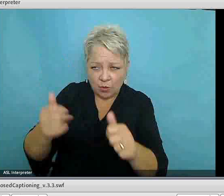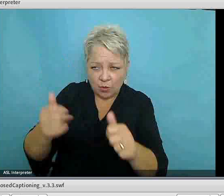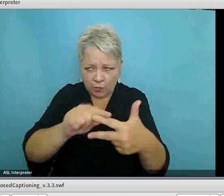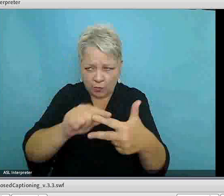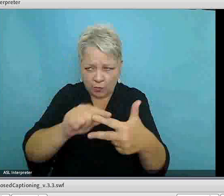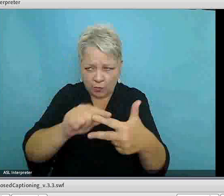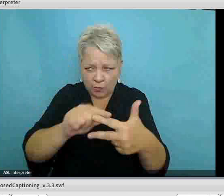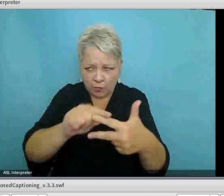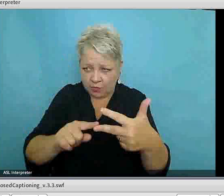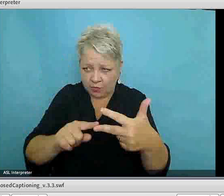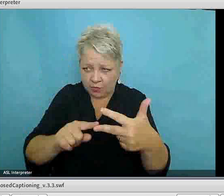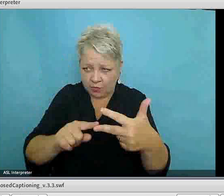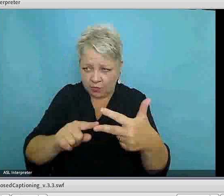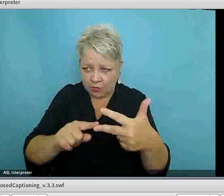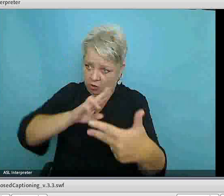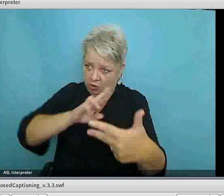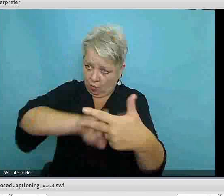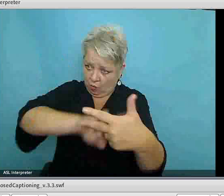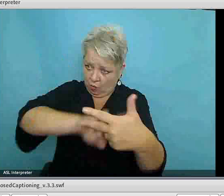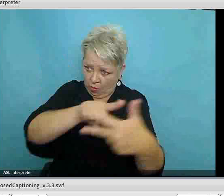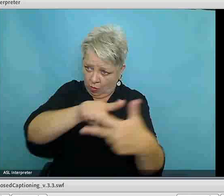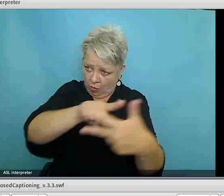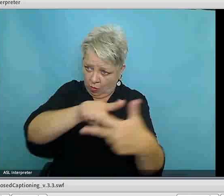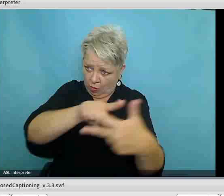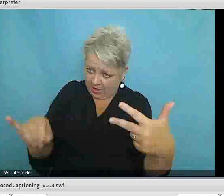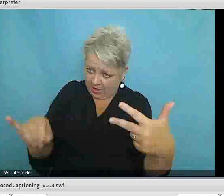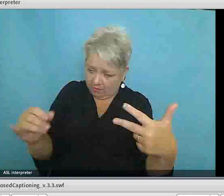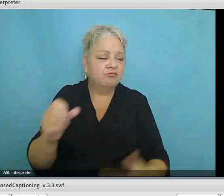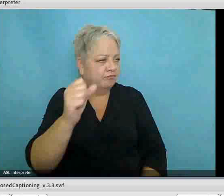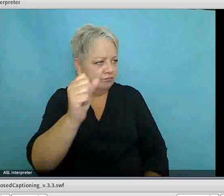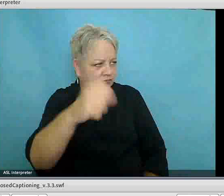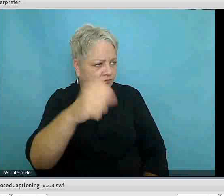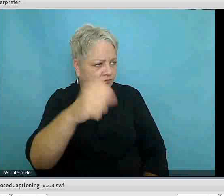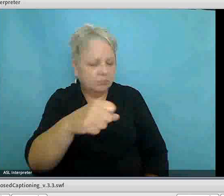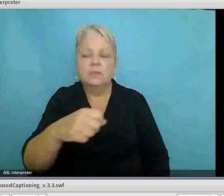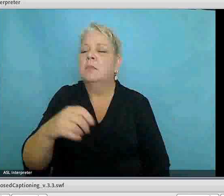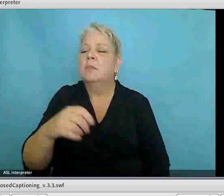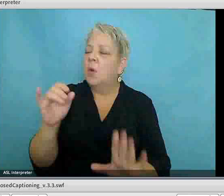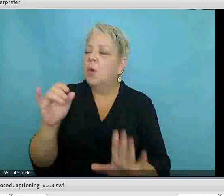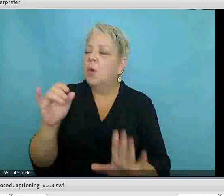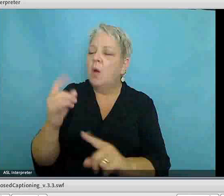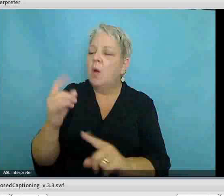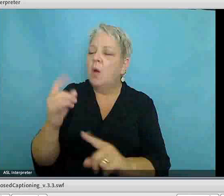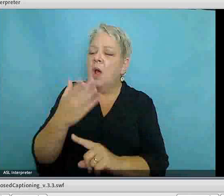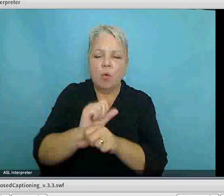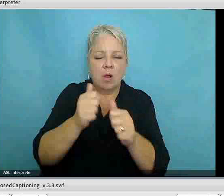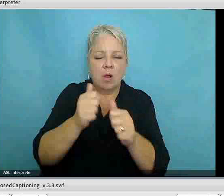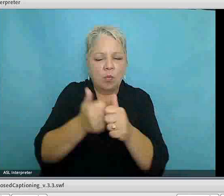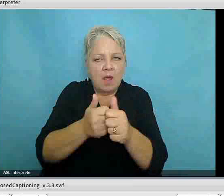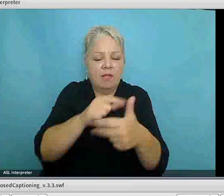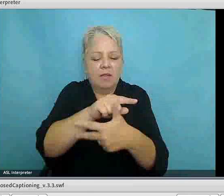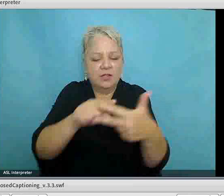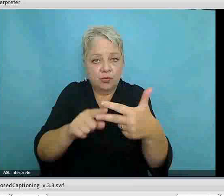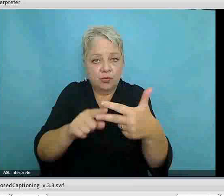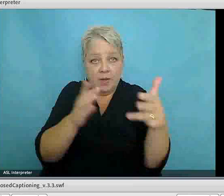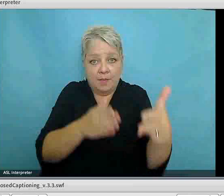our first round of auto-assignments will be for folks with the lower end of acuity in